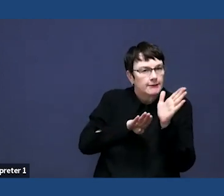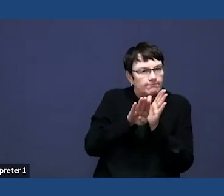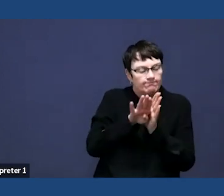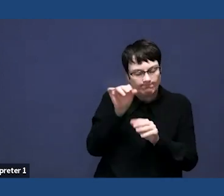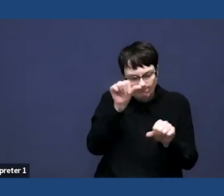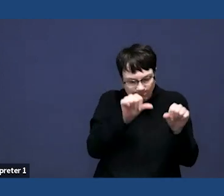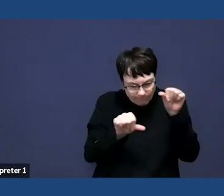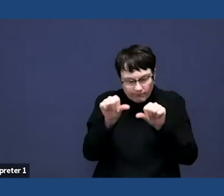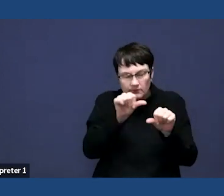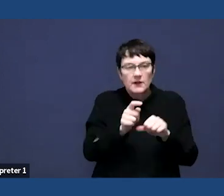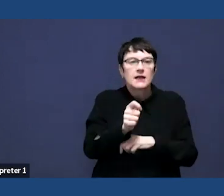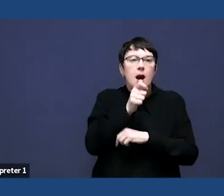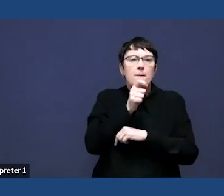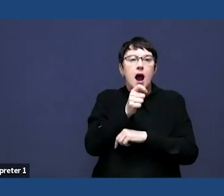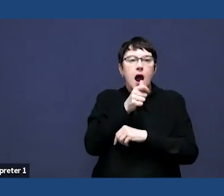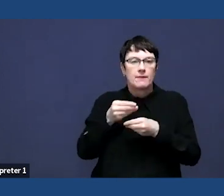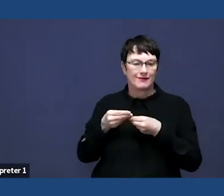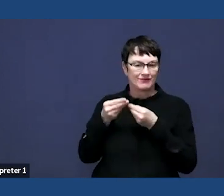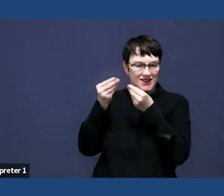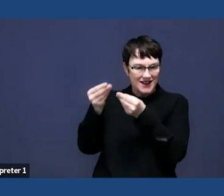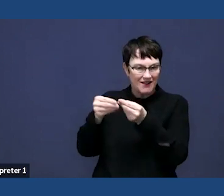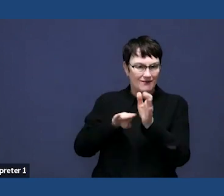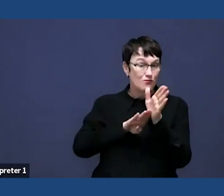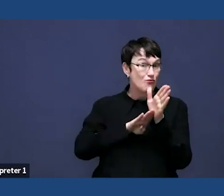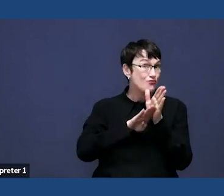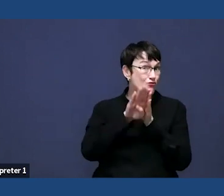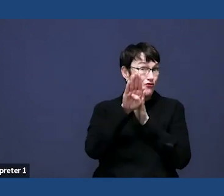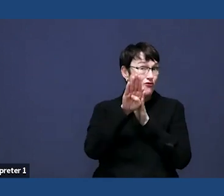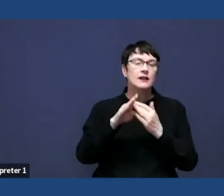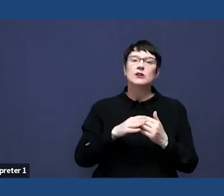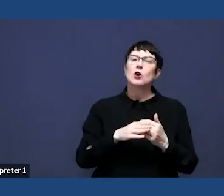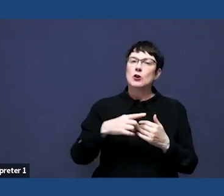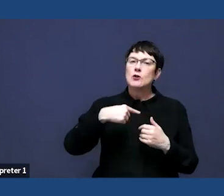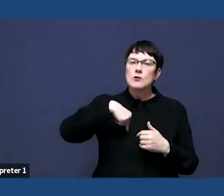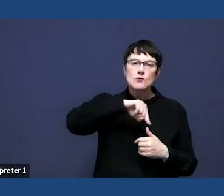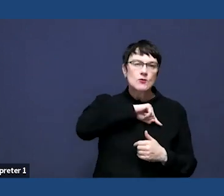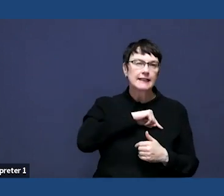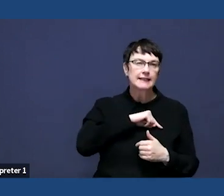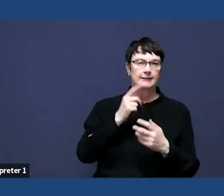was looking at caregivers because they play such a critical role in the healthcare continuum.